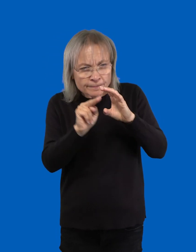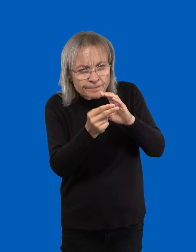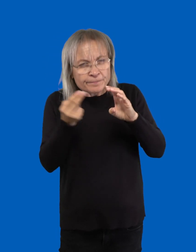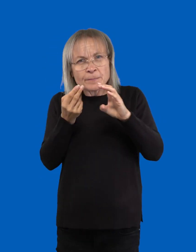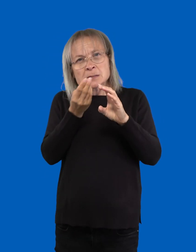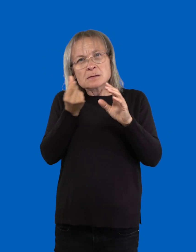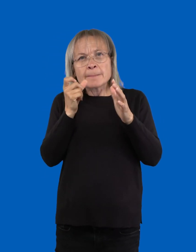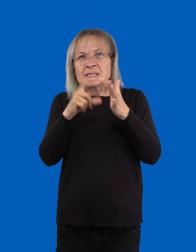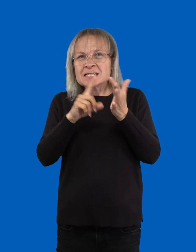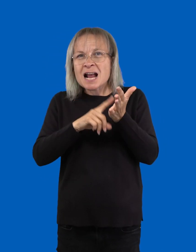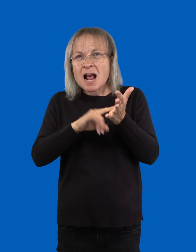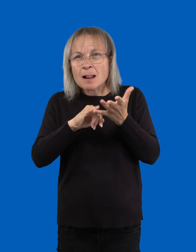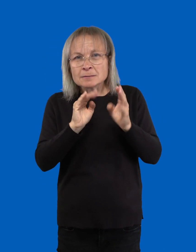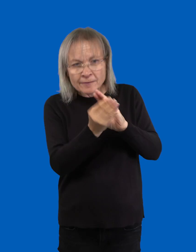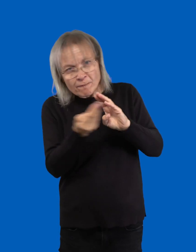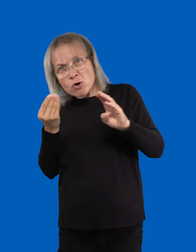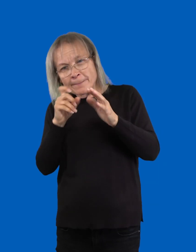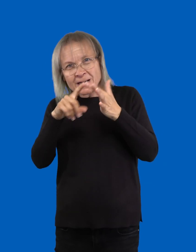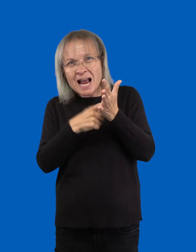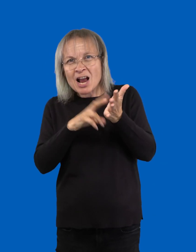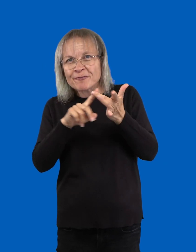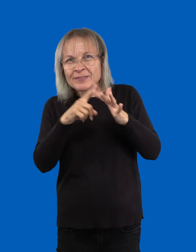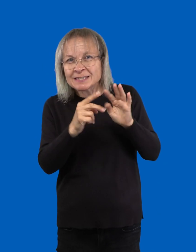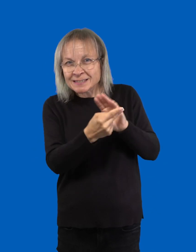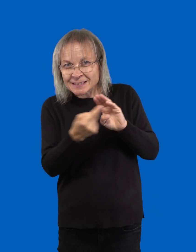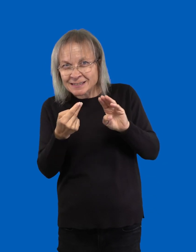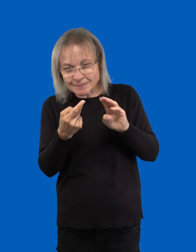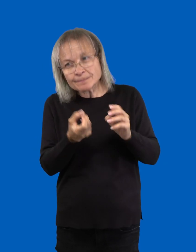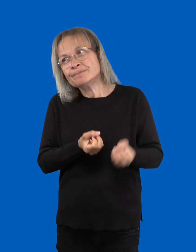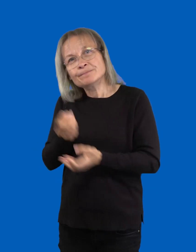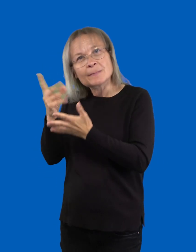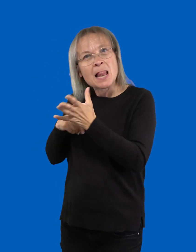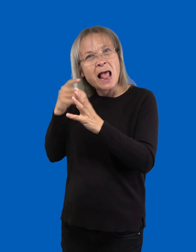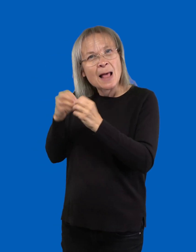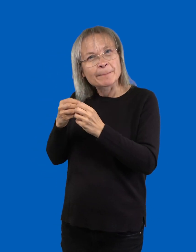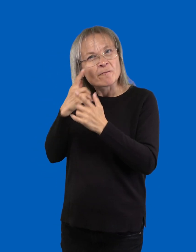Using a soft brush, they'll take a small sample of cells from your cervix for testing at a lab.